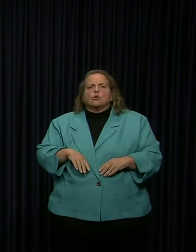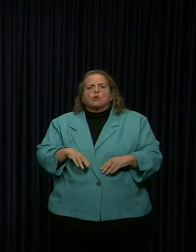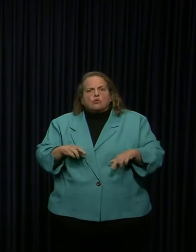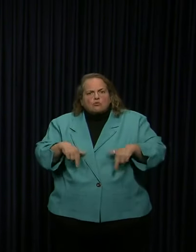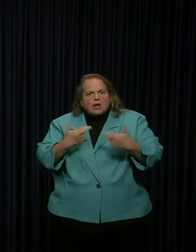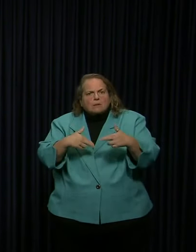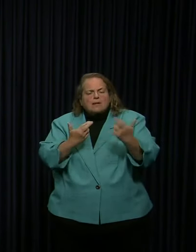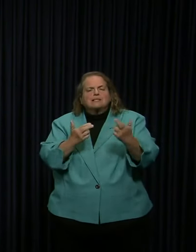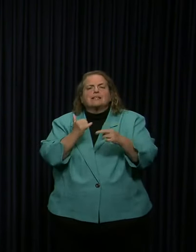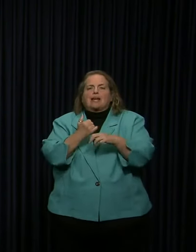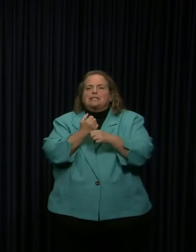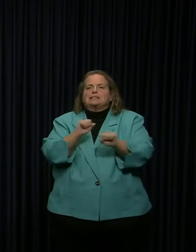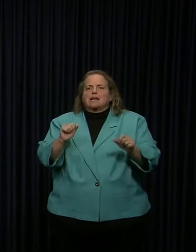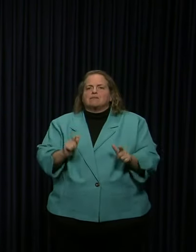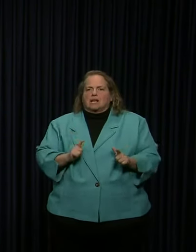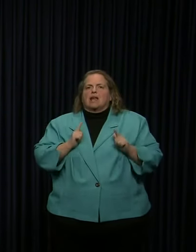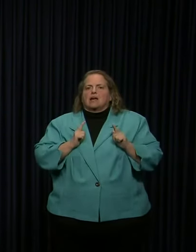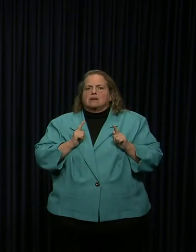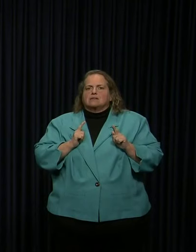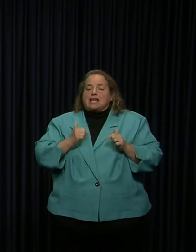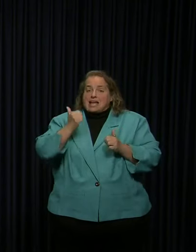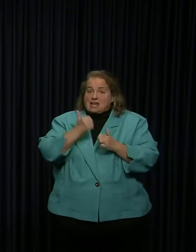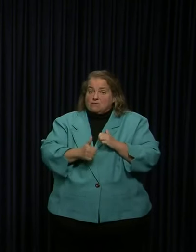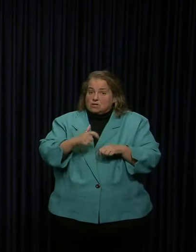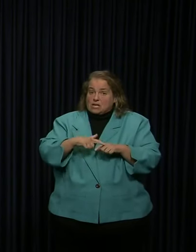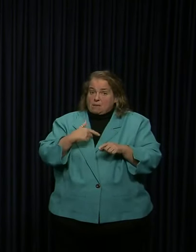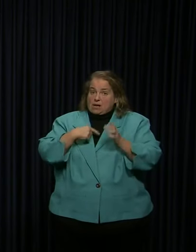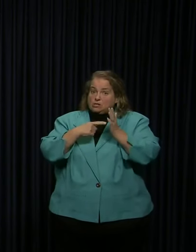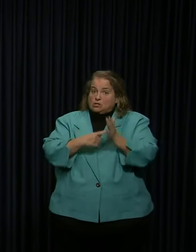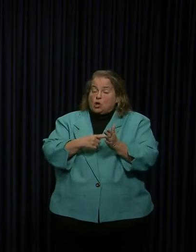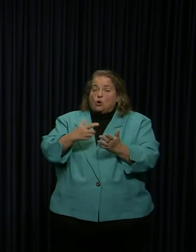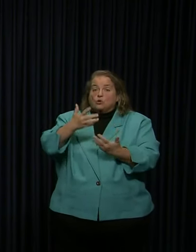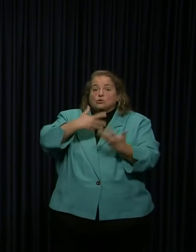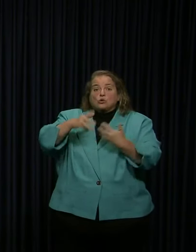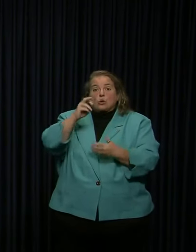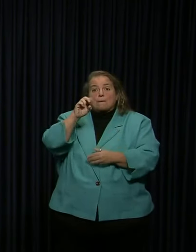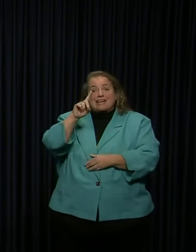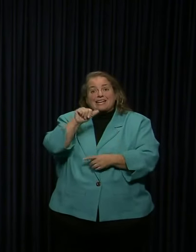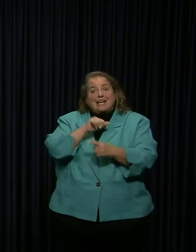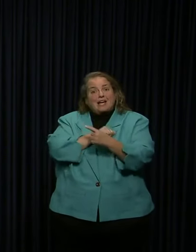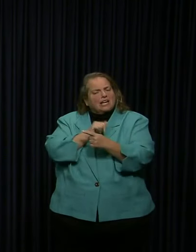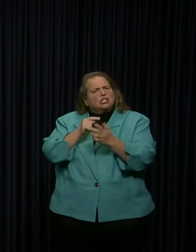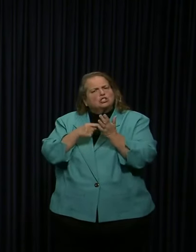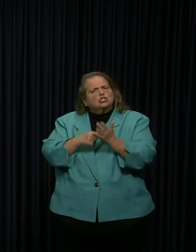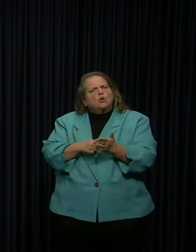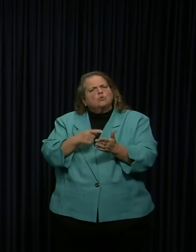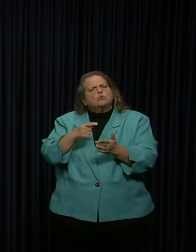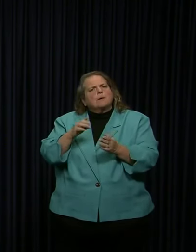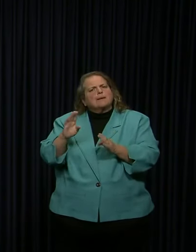AND THE PHOTO TO THE RIGHT WAS TAKEN OBVIOUSLY BEFORE THE CORONAVIRUS. THEY'RE TALKING ABOUT HOW THE